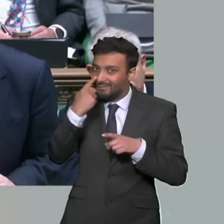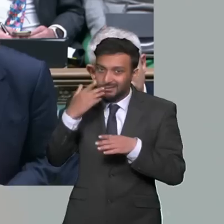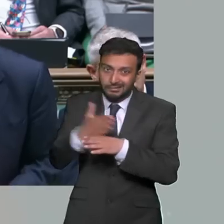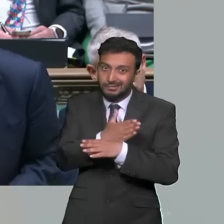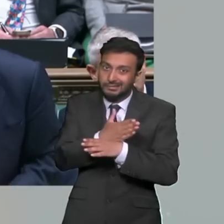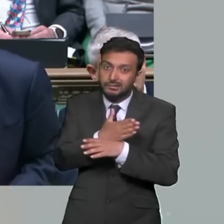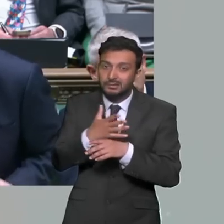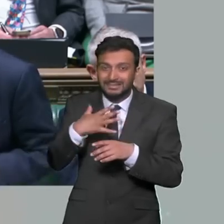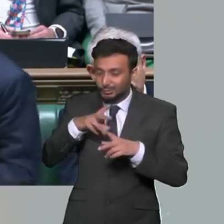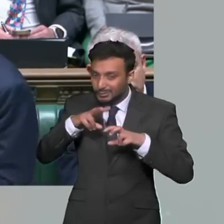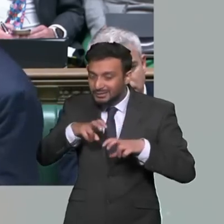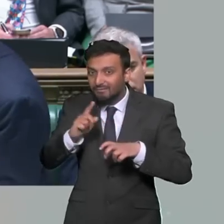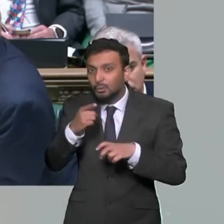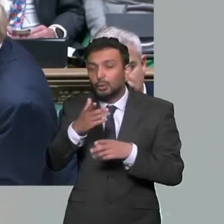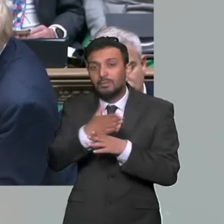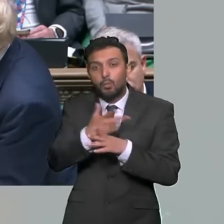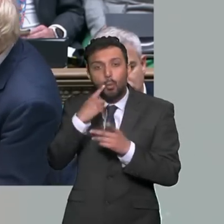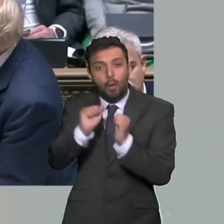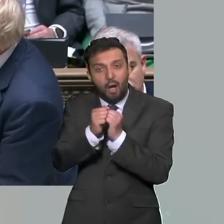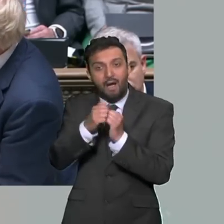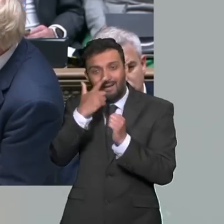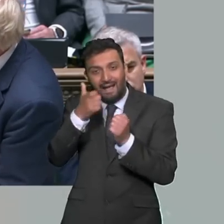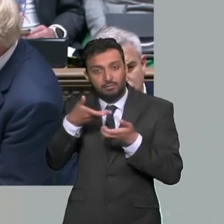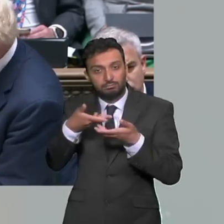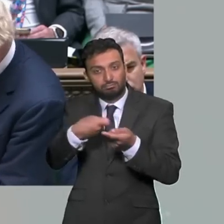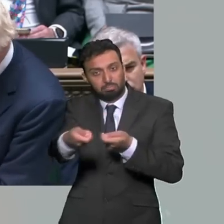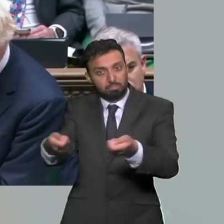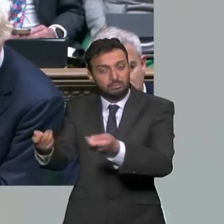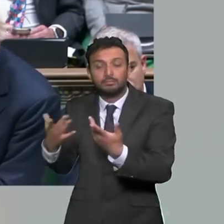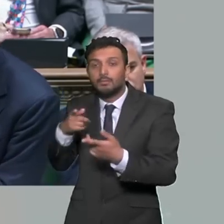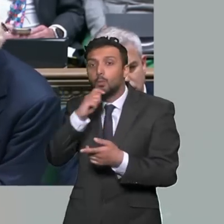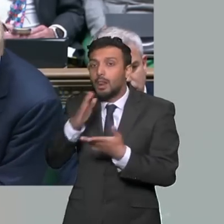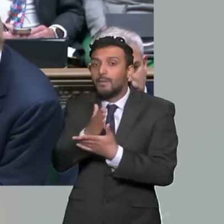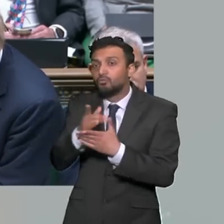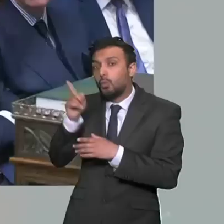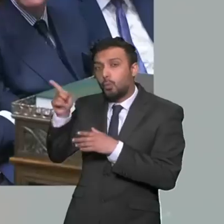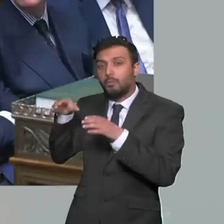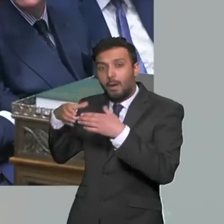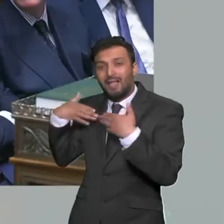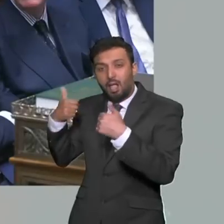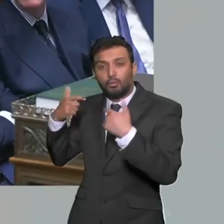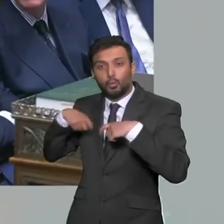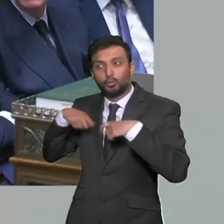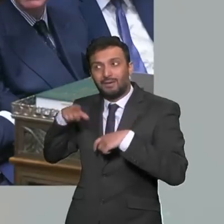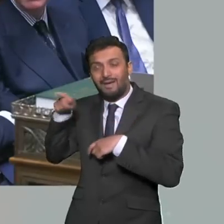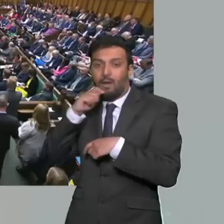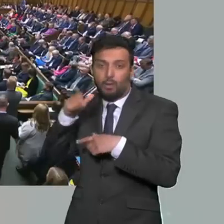available, but I will make sure that the Department of Health and Social Care keeps him updated on the progress we are making.